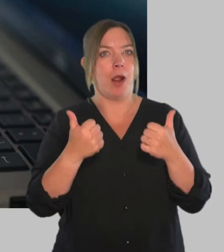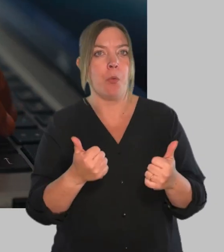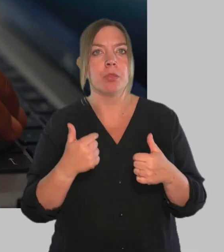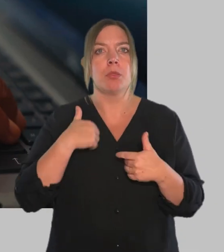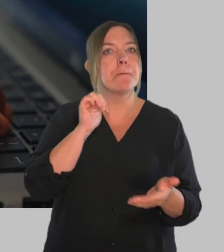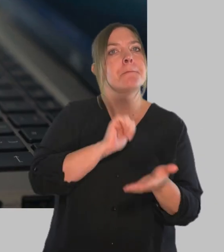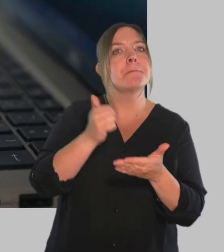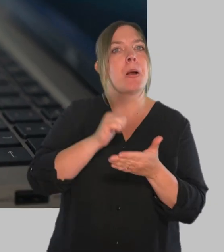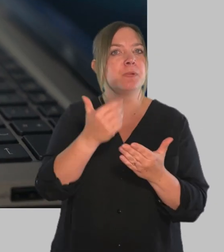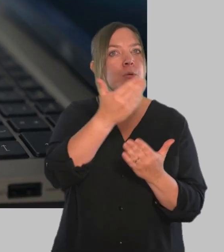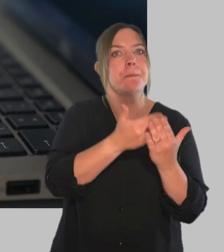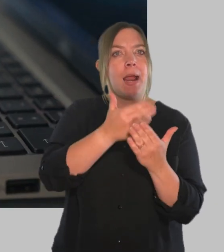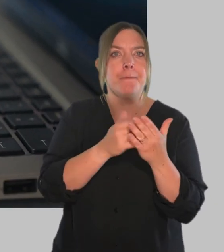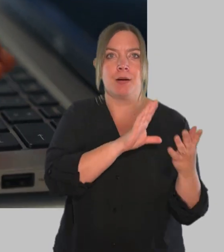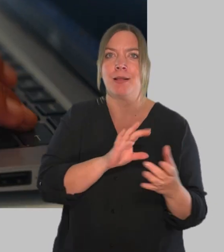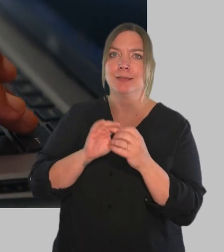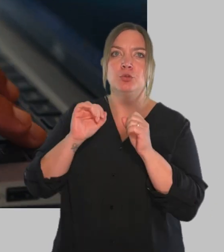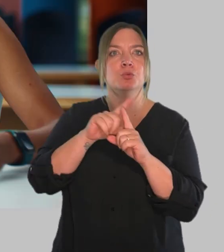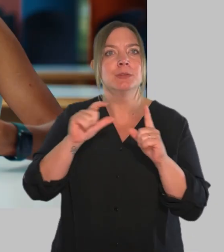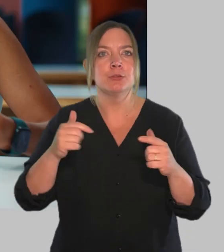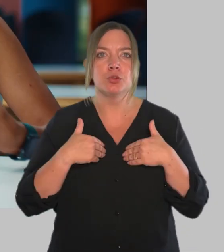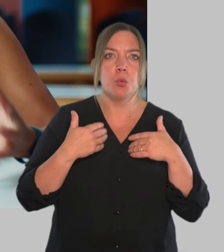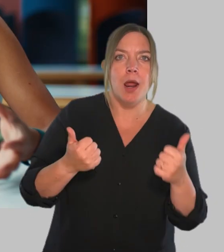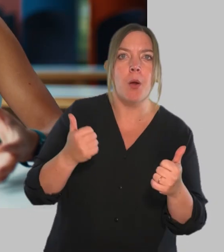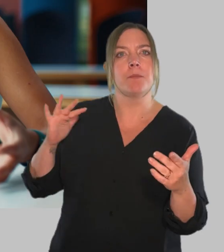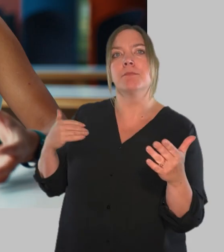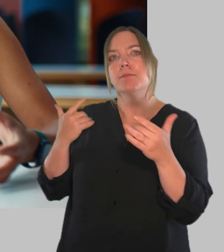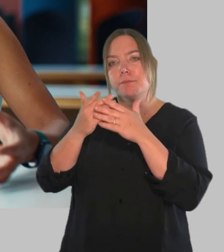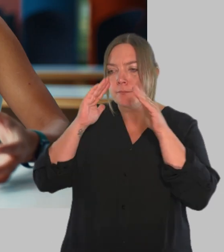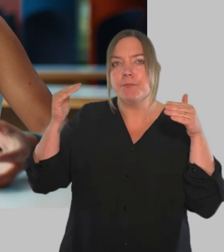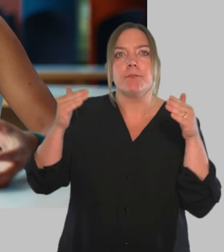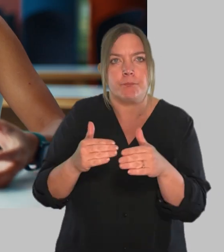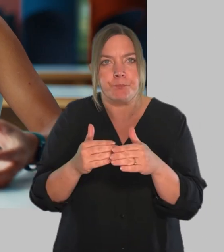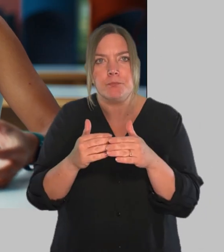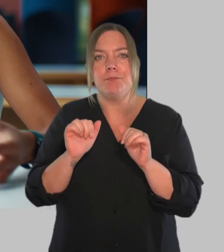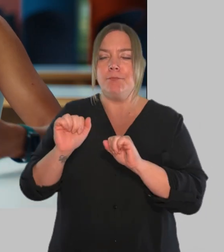artificial-intelligence-and-health papers. and artificial intelligence. An artificial intelligence tool can be applied